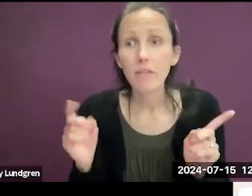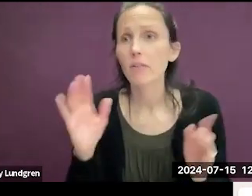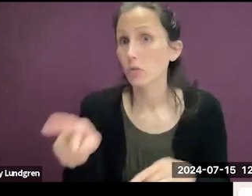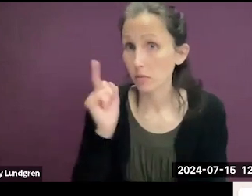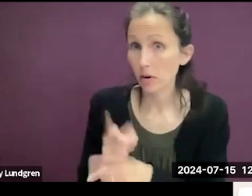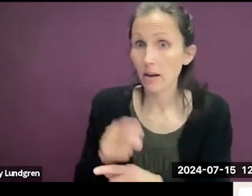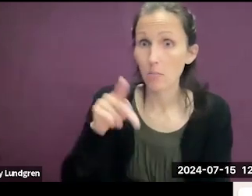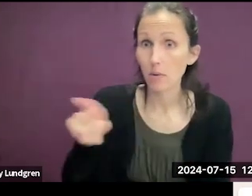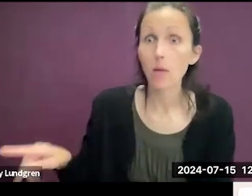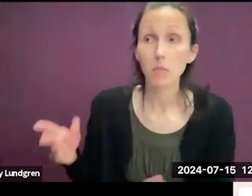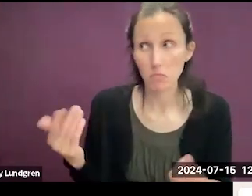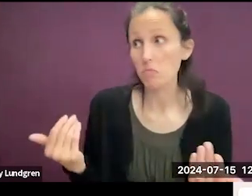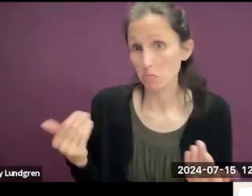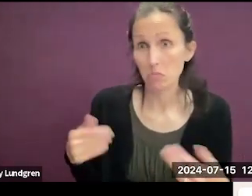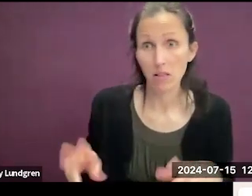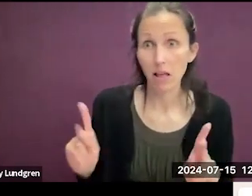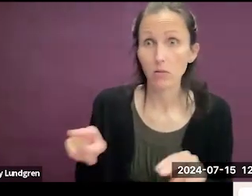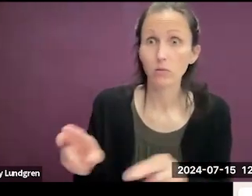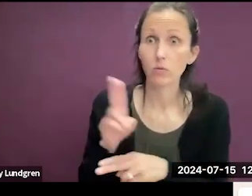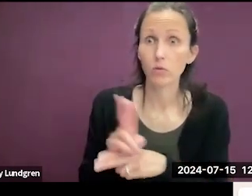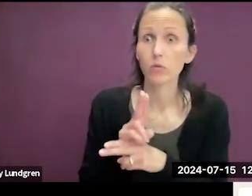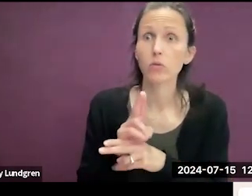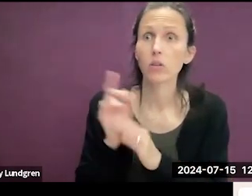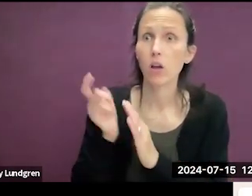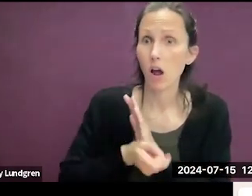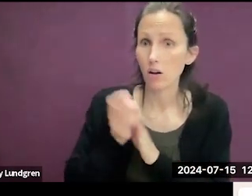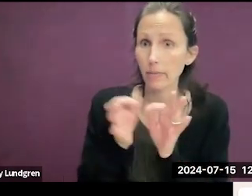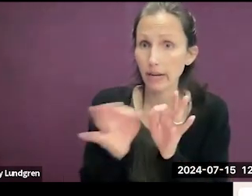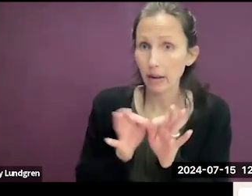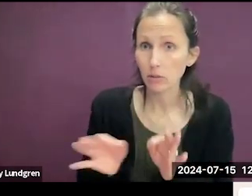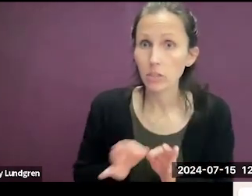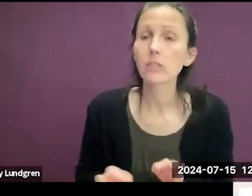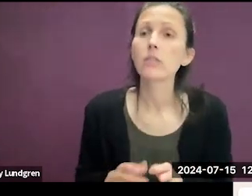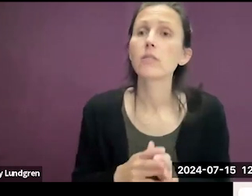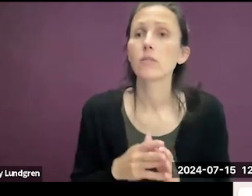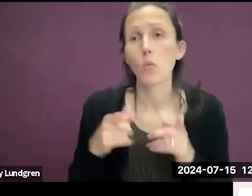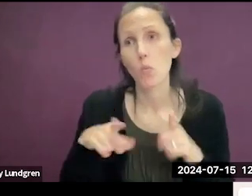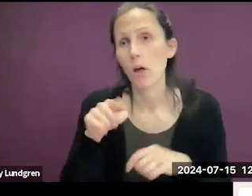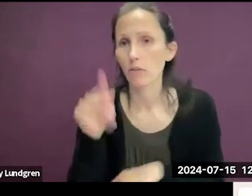PowerPoint does allow you to use captions as well while you are presenting.